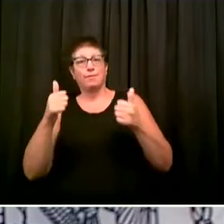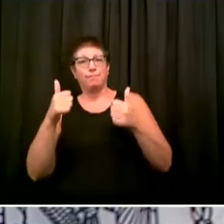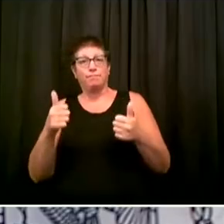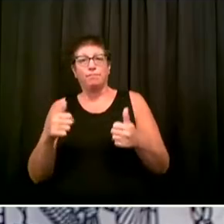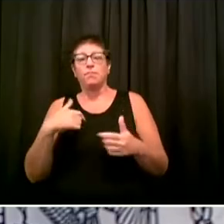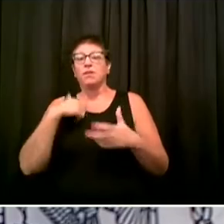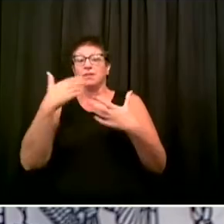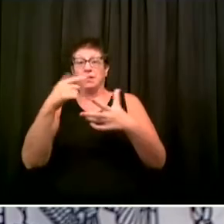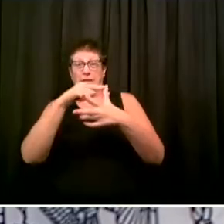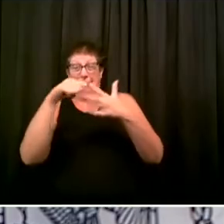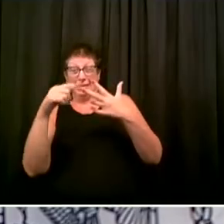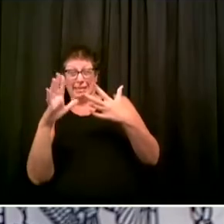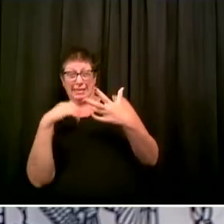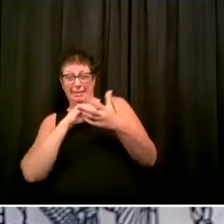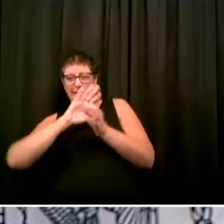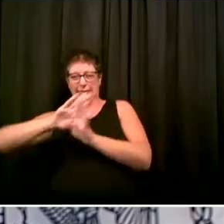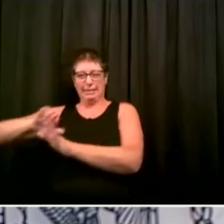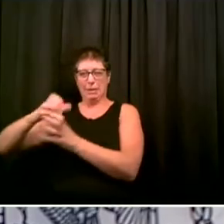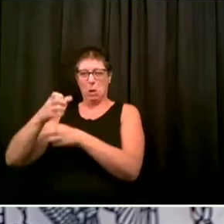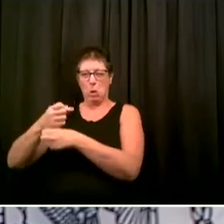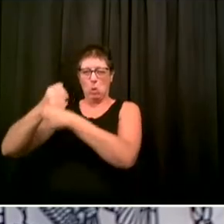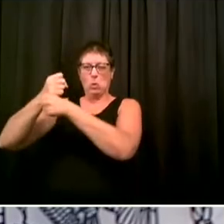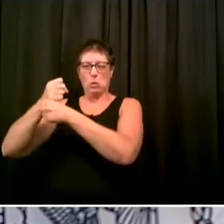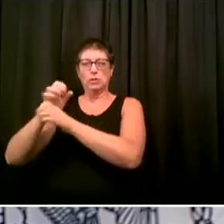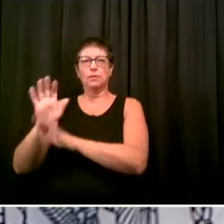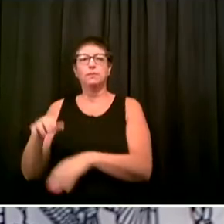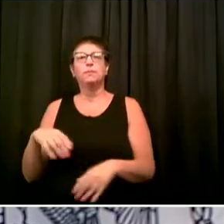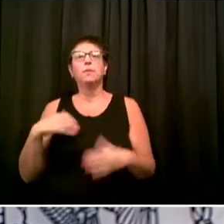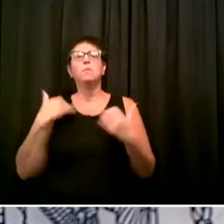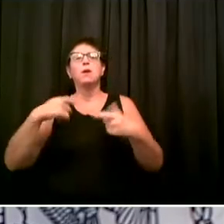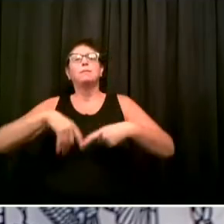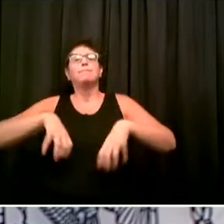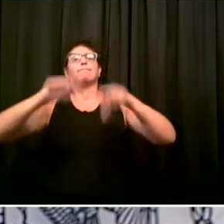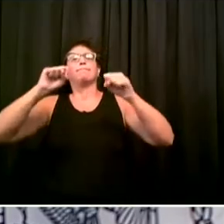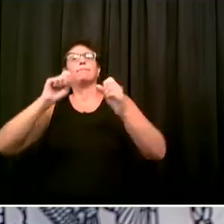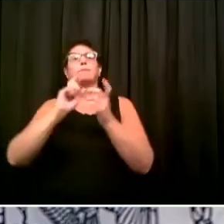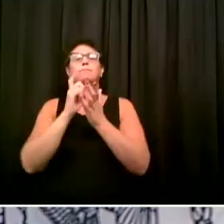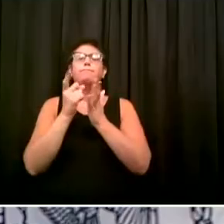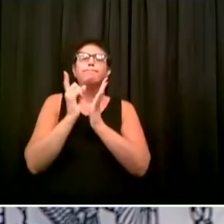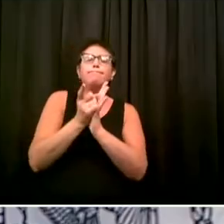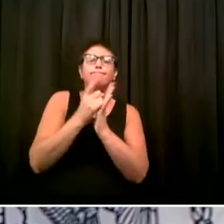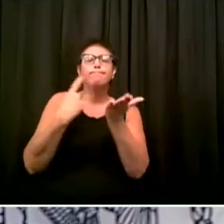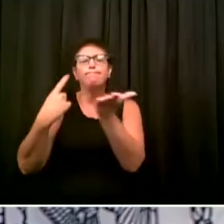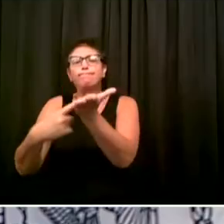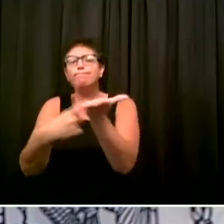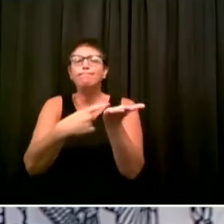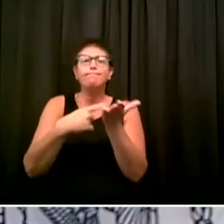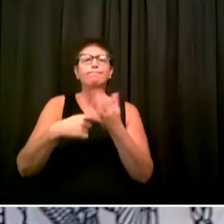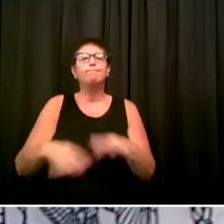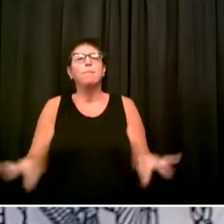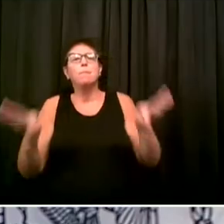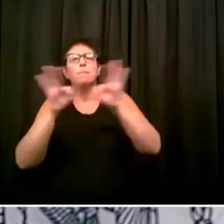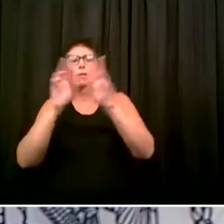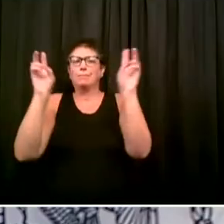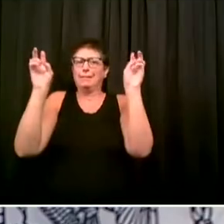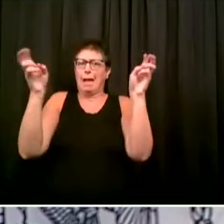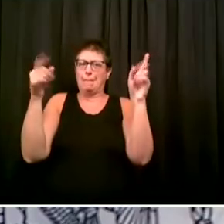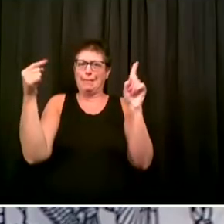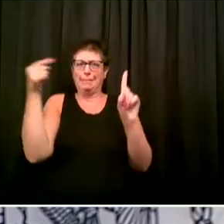YOUR VOICE AHERD.